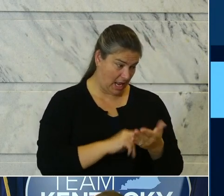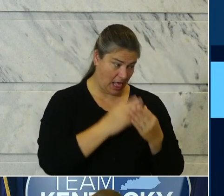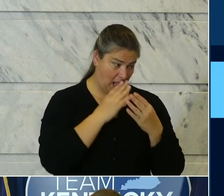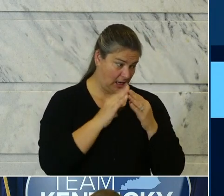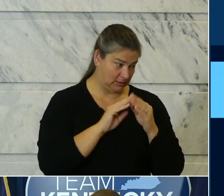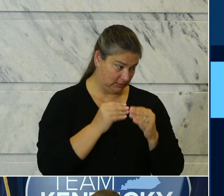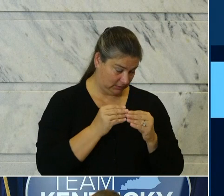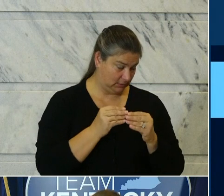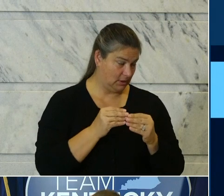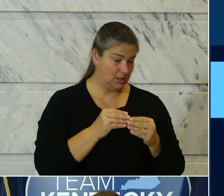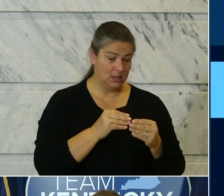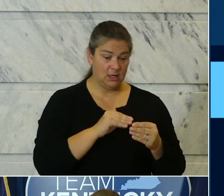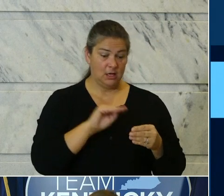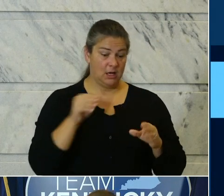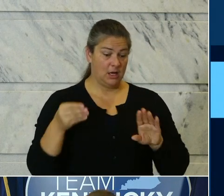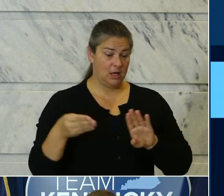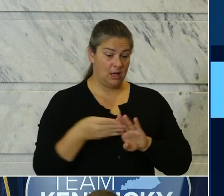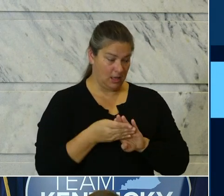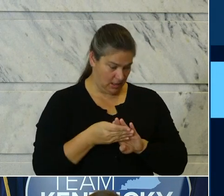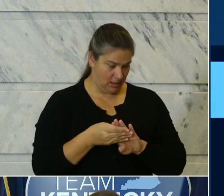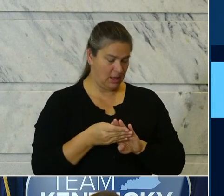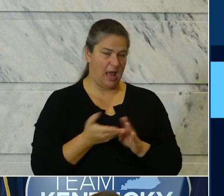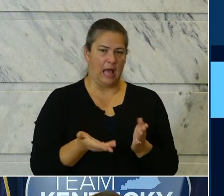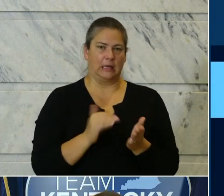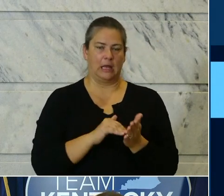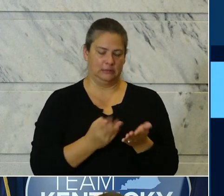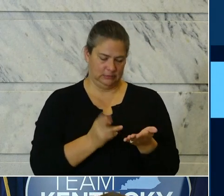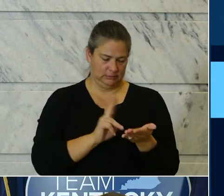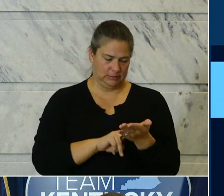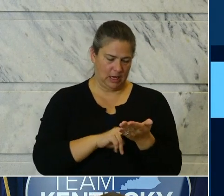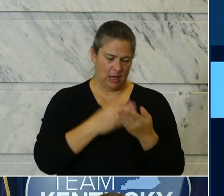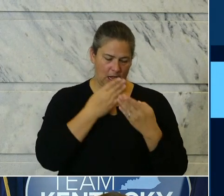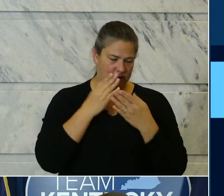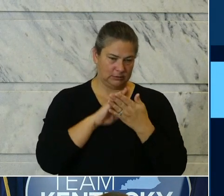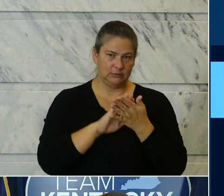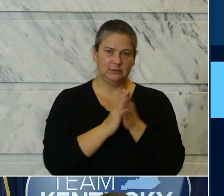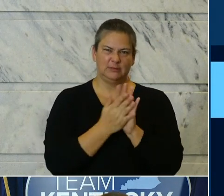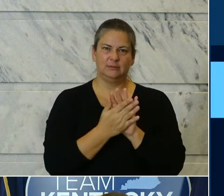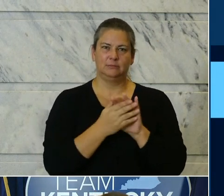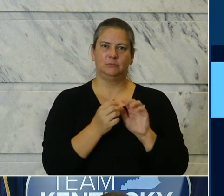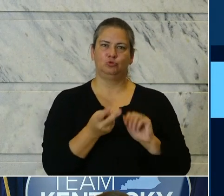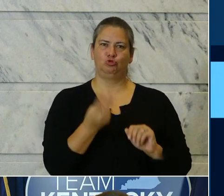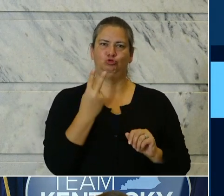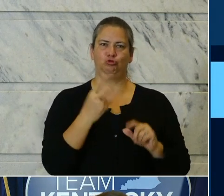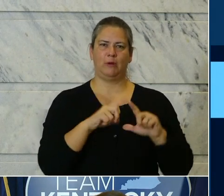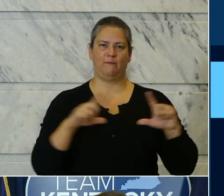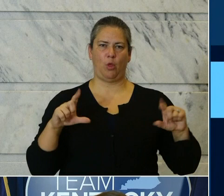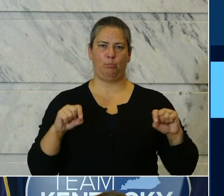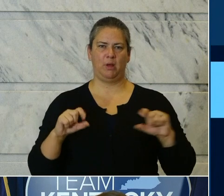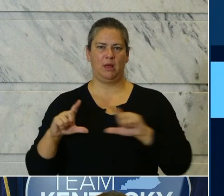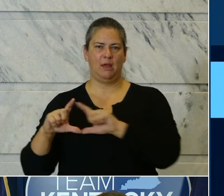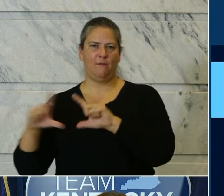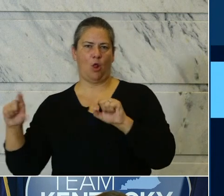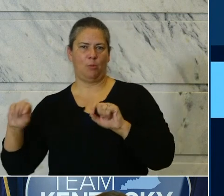SEAL THE INNER ENVELOPE HE GOT A SIGNED AND SEALED THE OUTER ENVELOPE. OF COURSE WILL MAKE